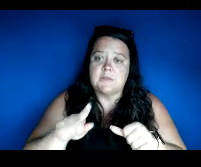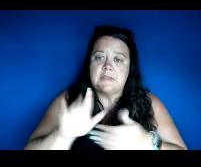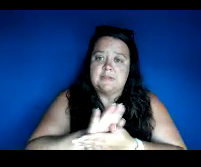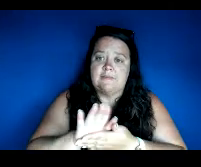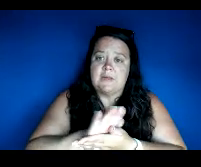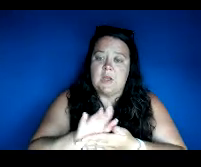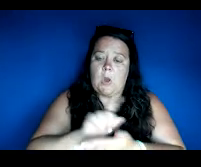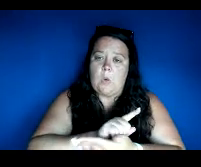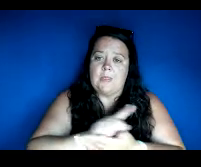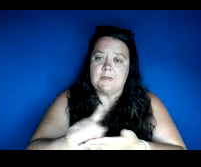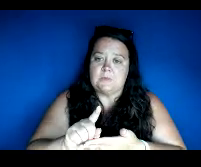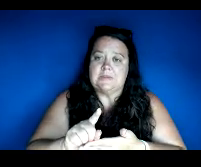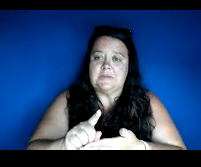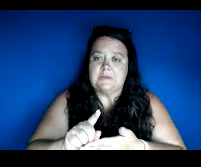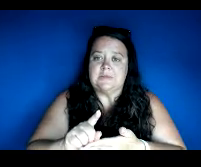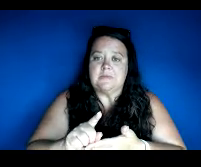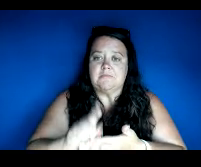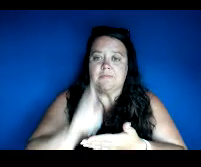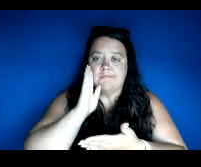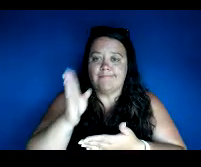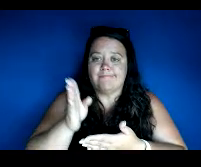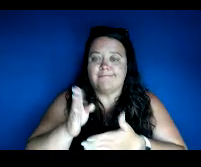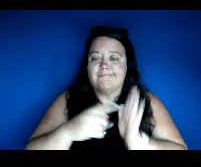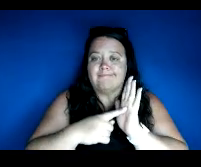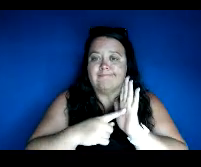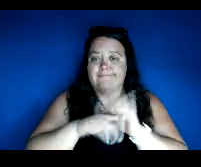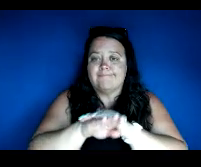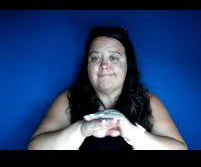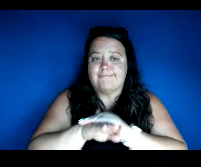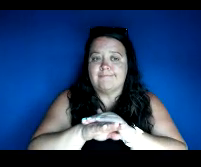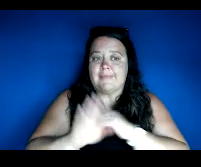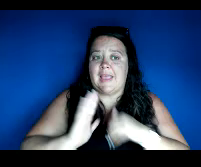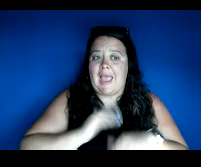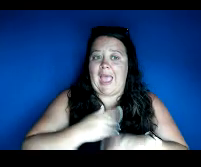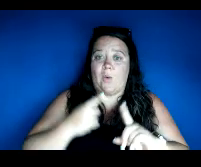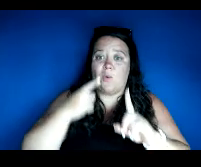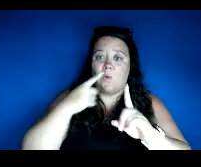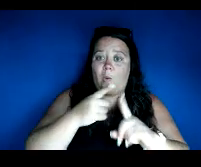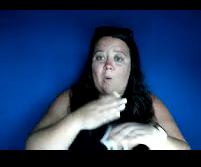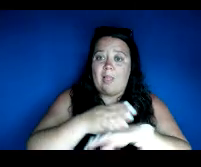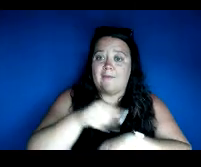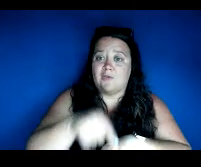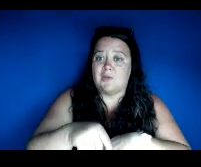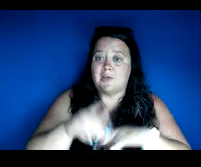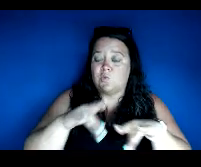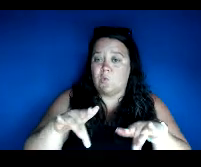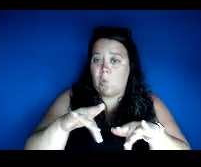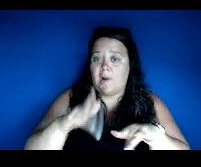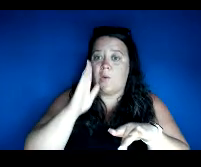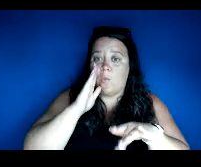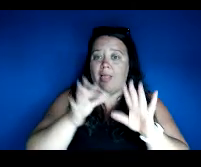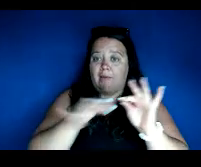And again, kind of modeling accessibility, our goal after this, we get the recording will be kind of captioned, because we want to make sure it's accessible